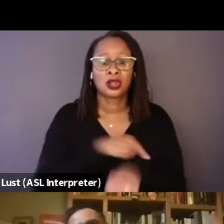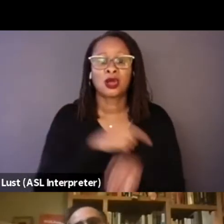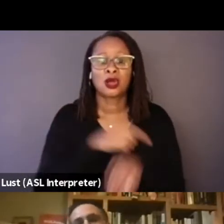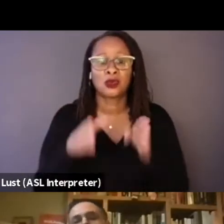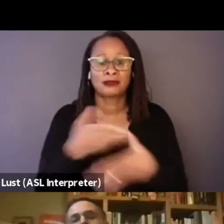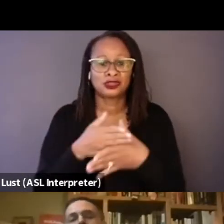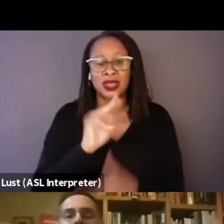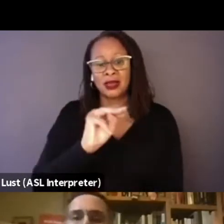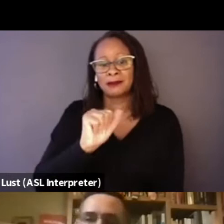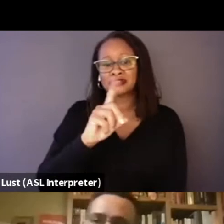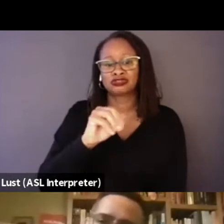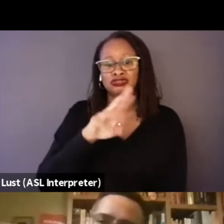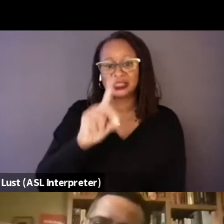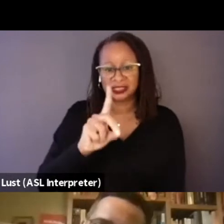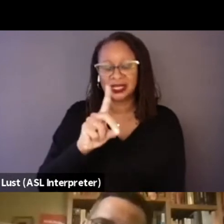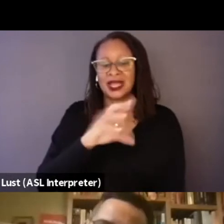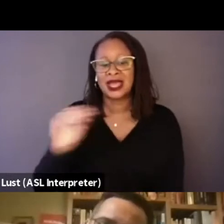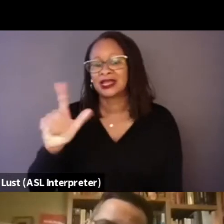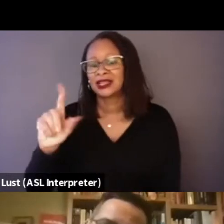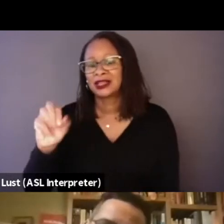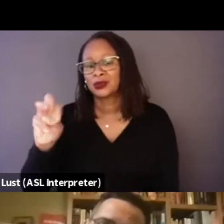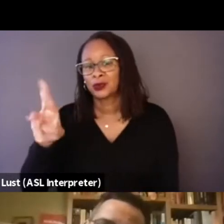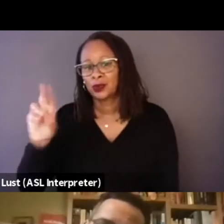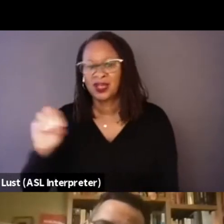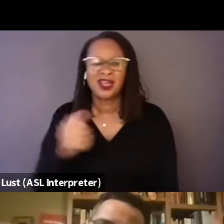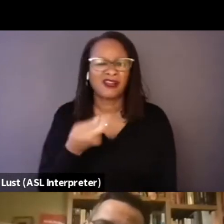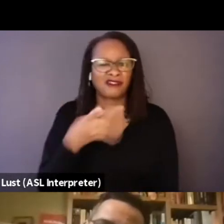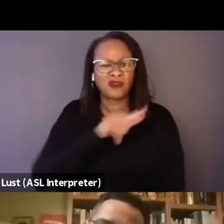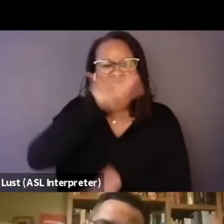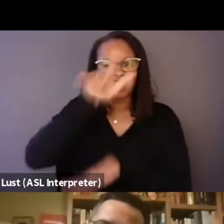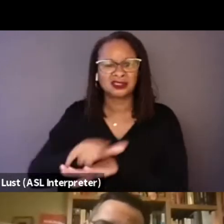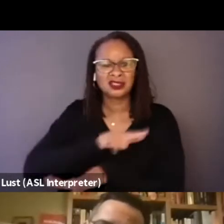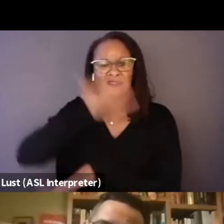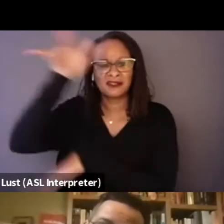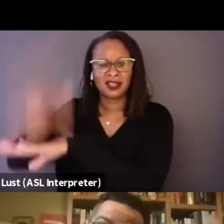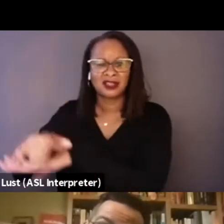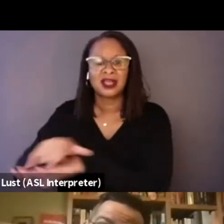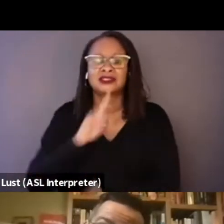you need to take a couple of flights, a car. It's in the middle of the jungle. Mm.